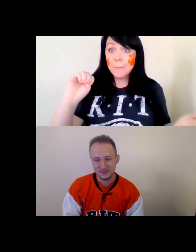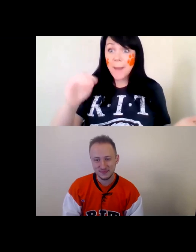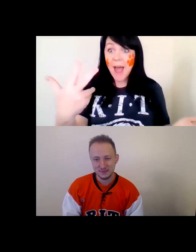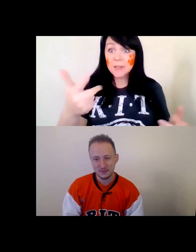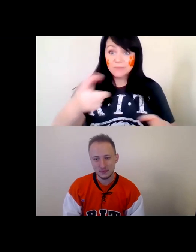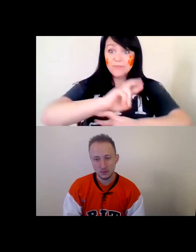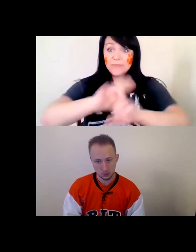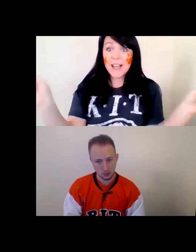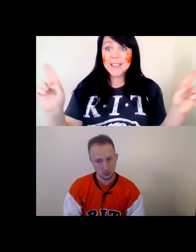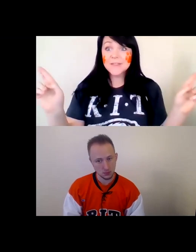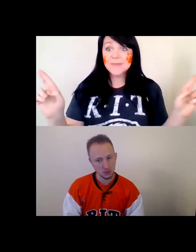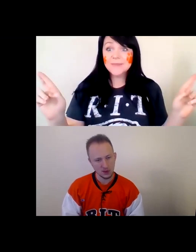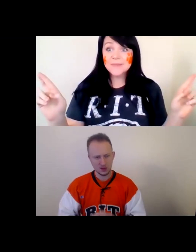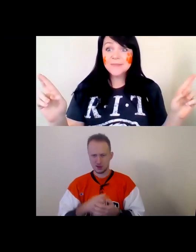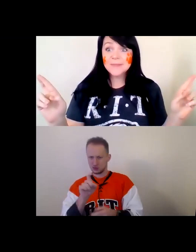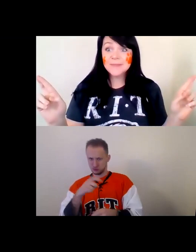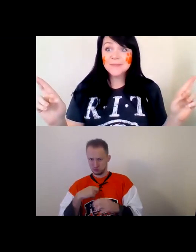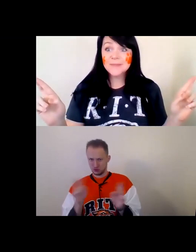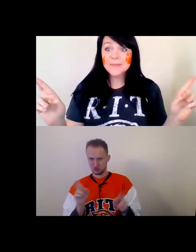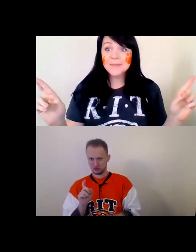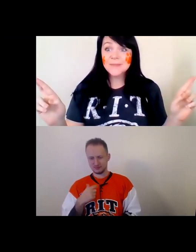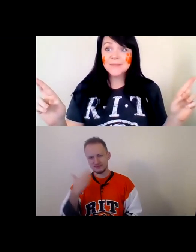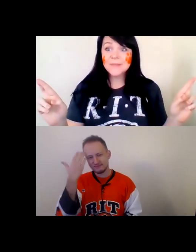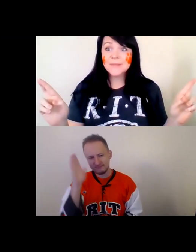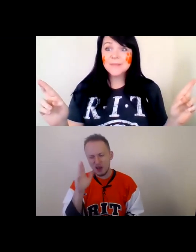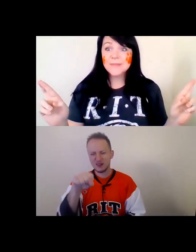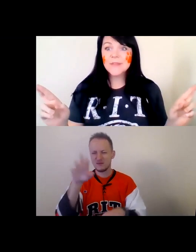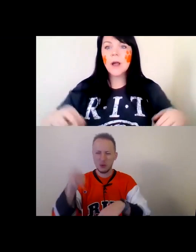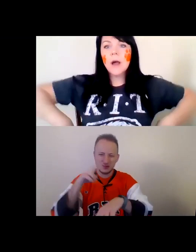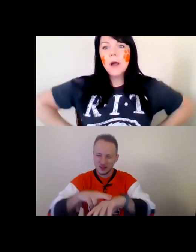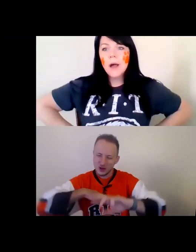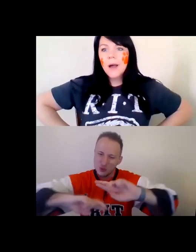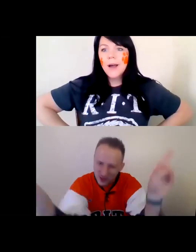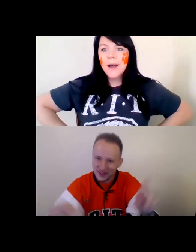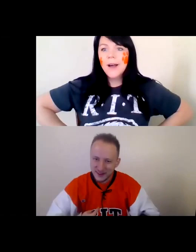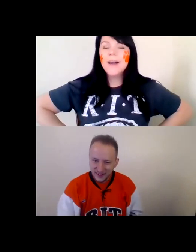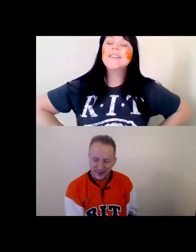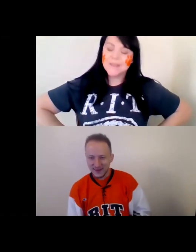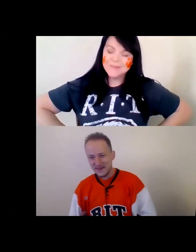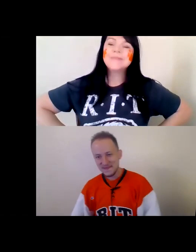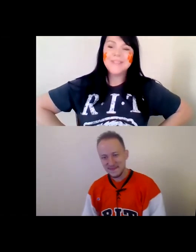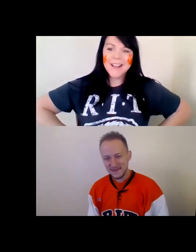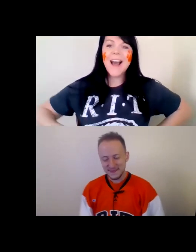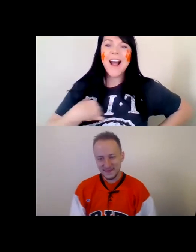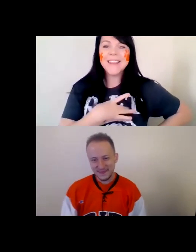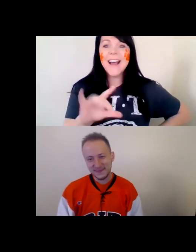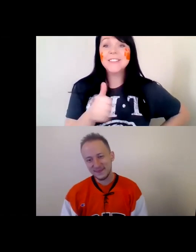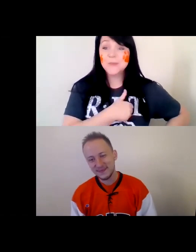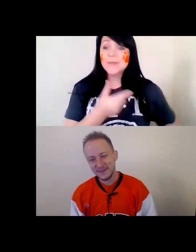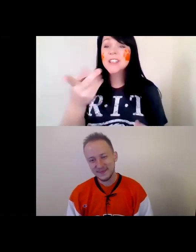Michelle: Matt, are you ready? Matt: Hmm, am I ready? Of course I am ready. Michelle: That is the attitude I was looking for.